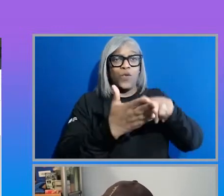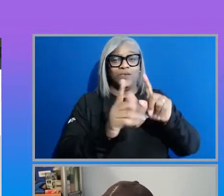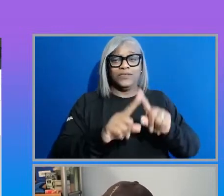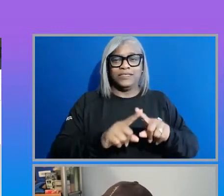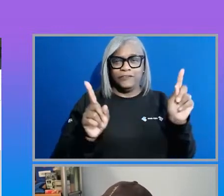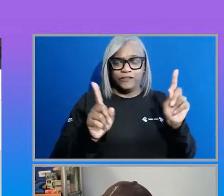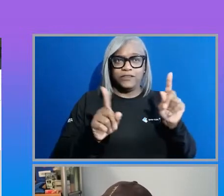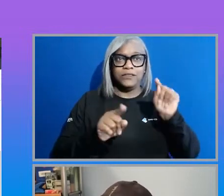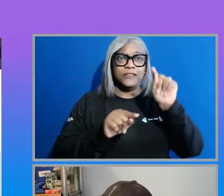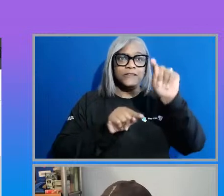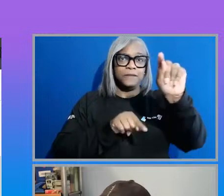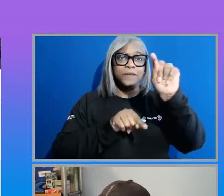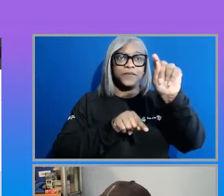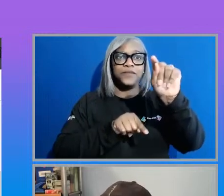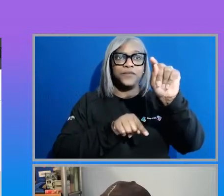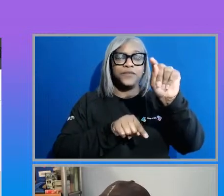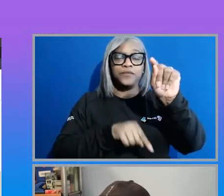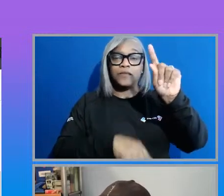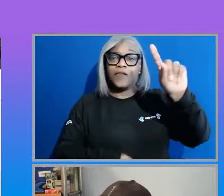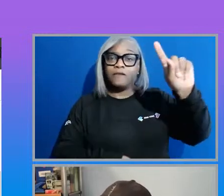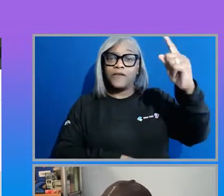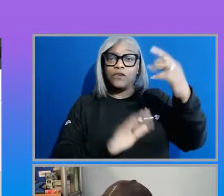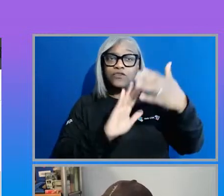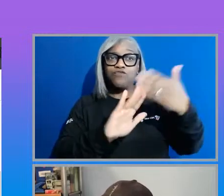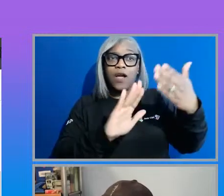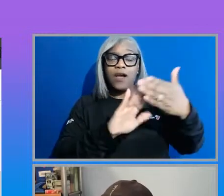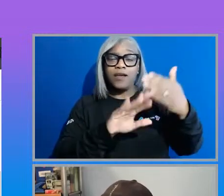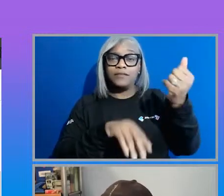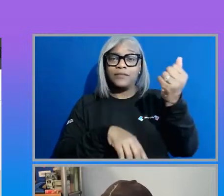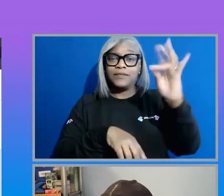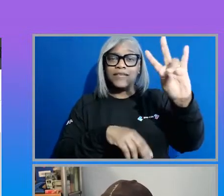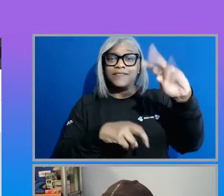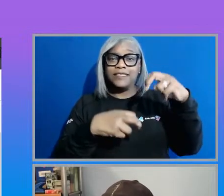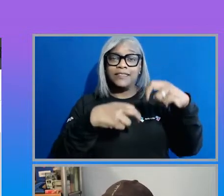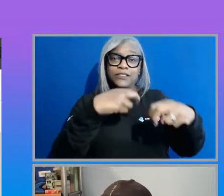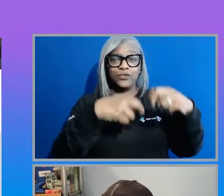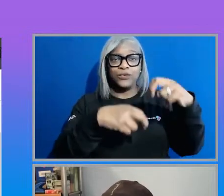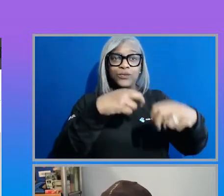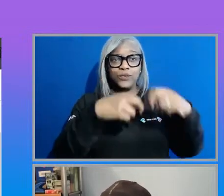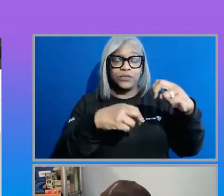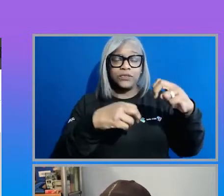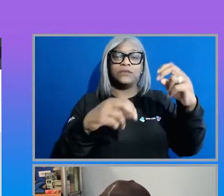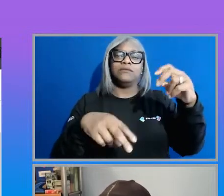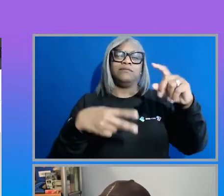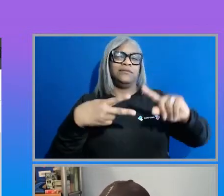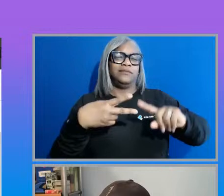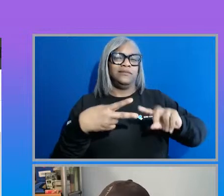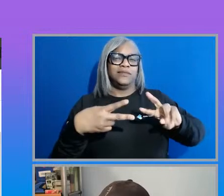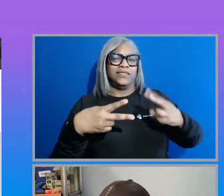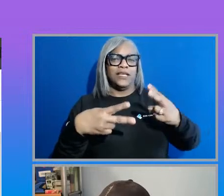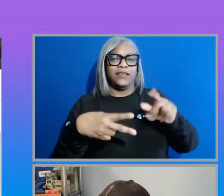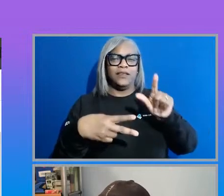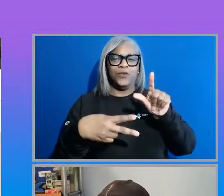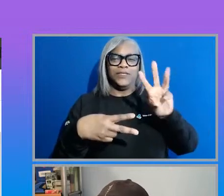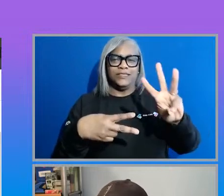Now is my first run I had 17 issues for six page states. And